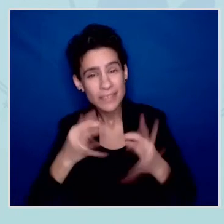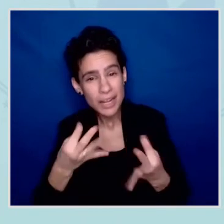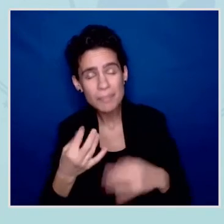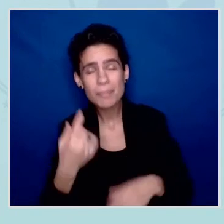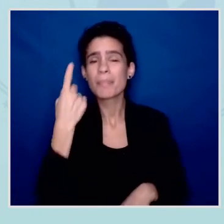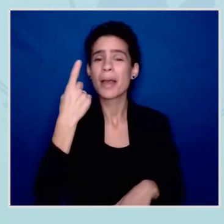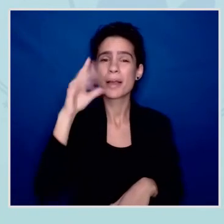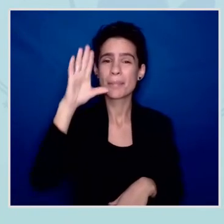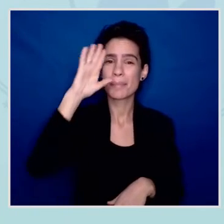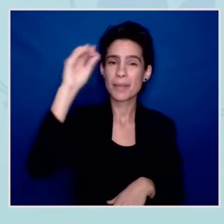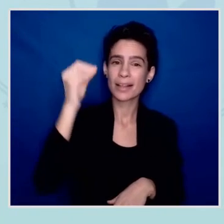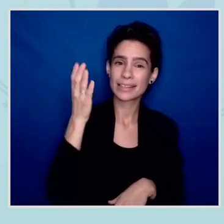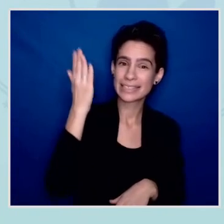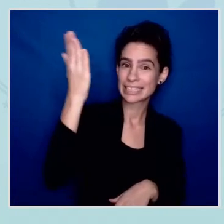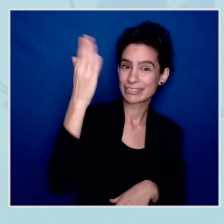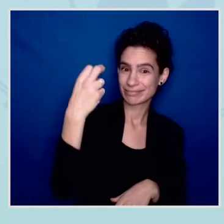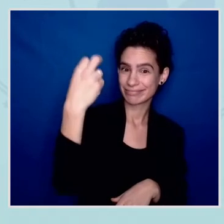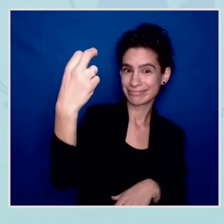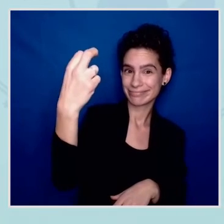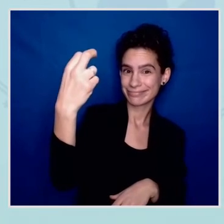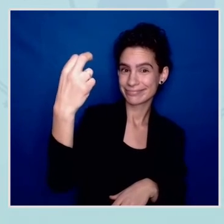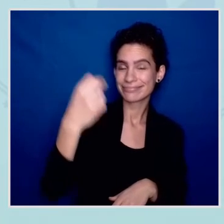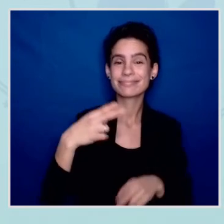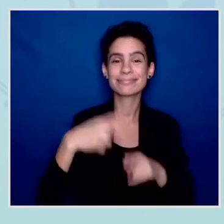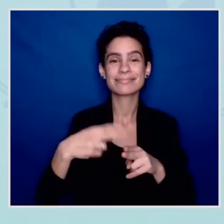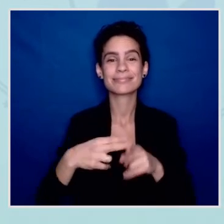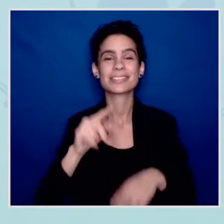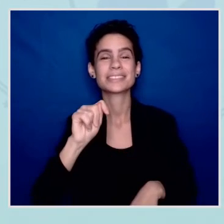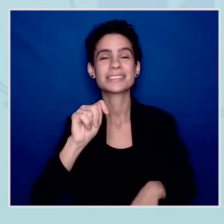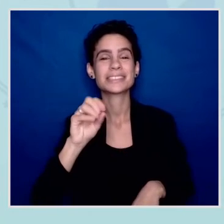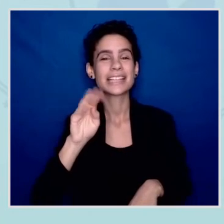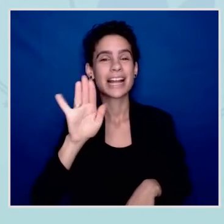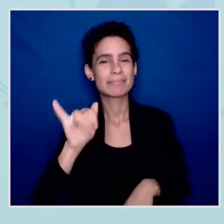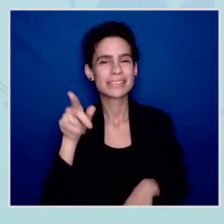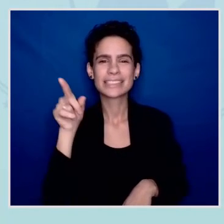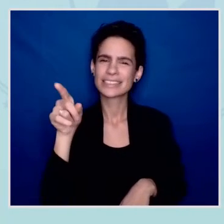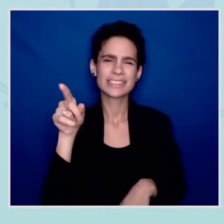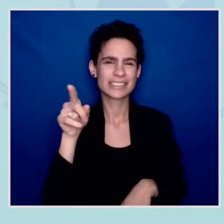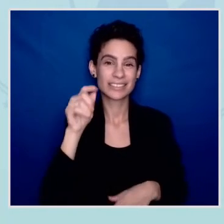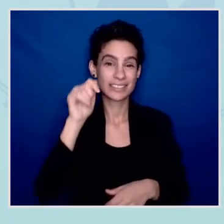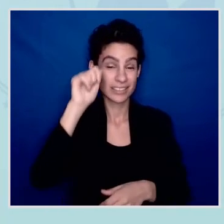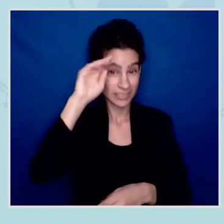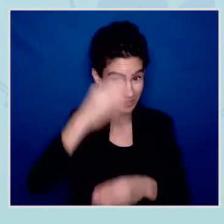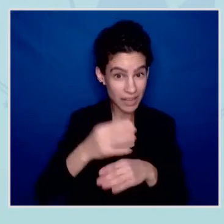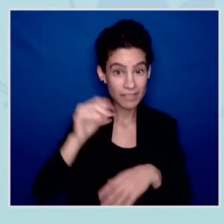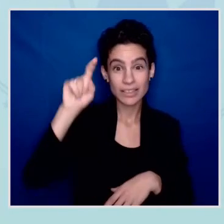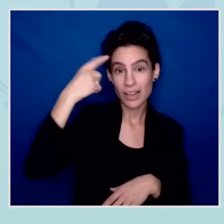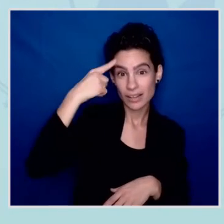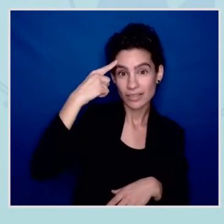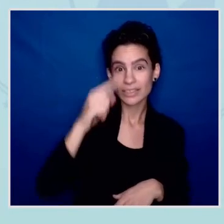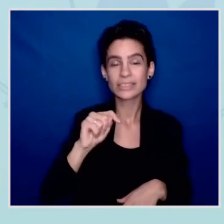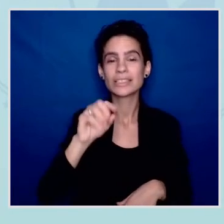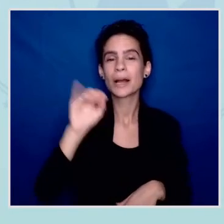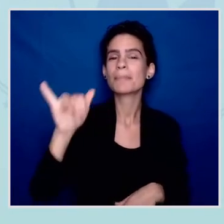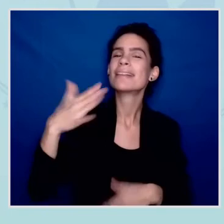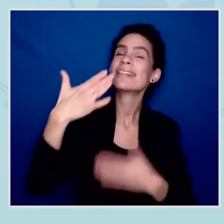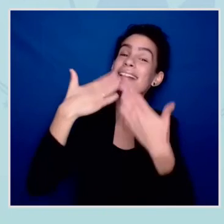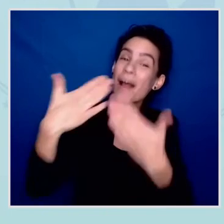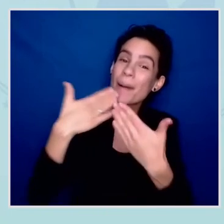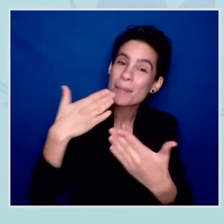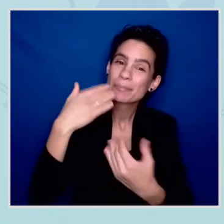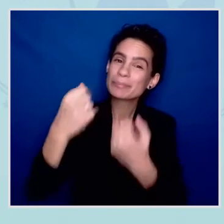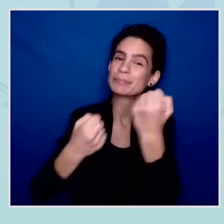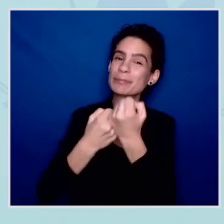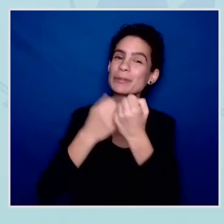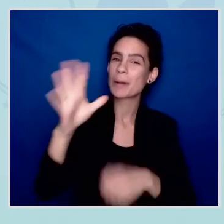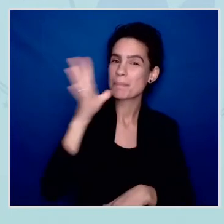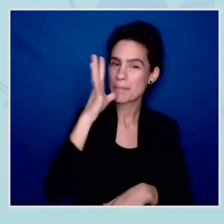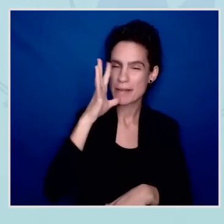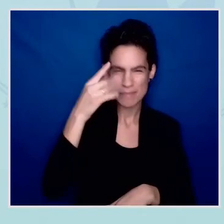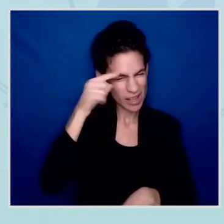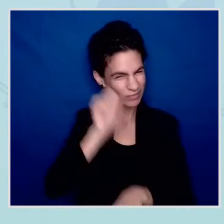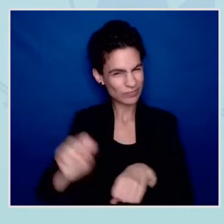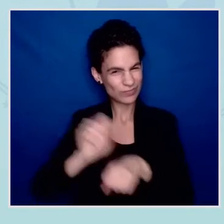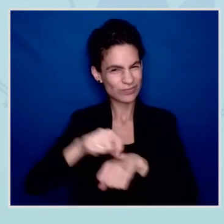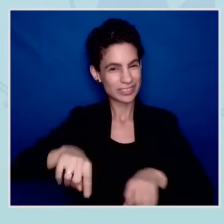I WANT TO THANK YOU ALL, THANK